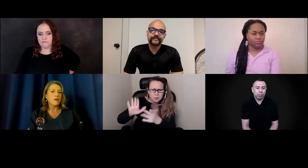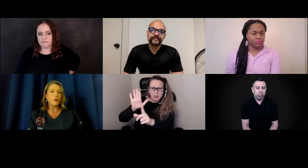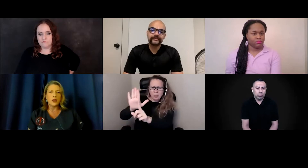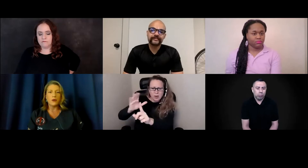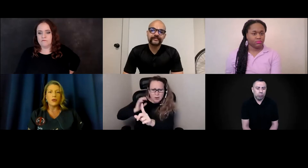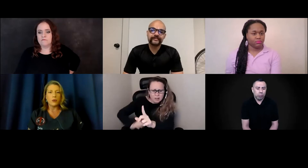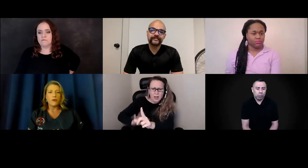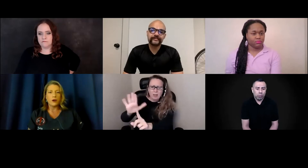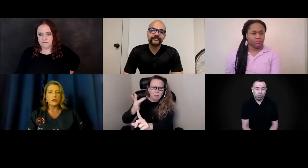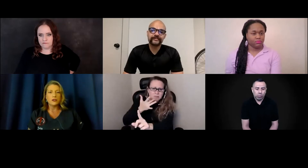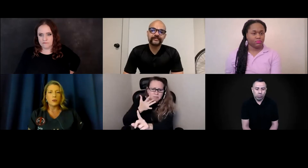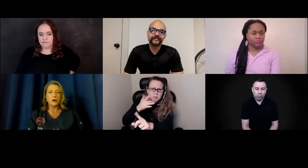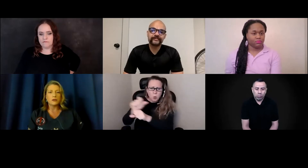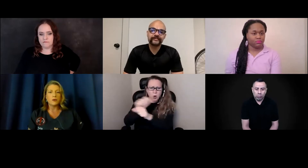of working with their preferred interpreters.